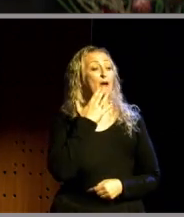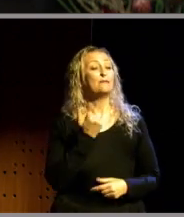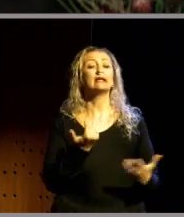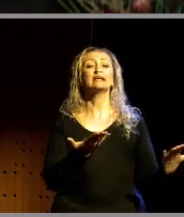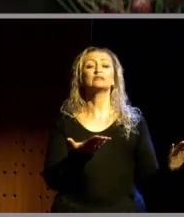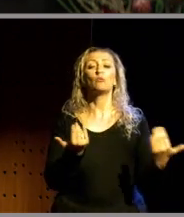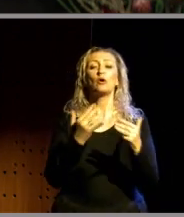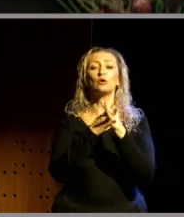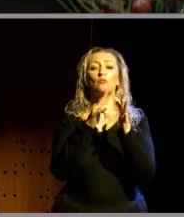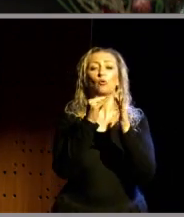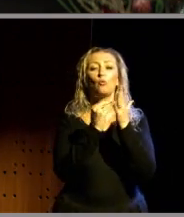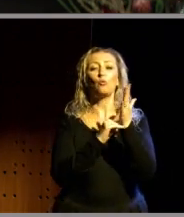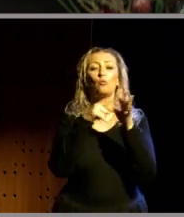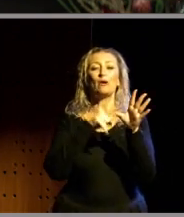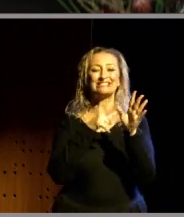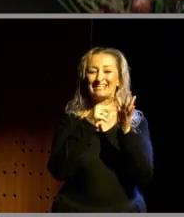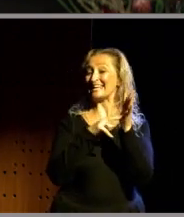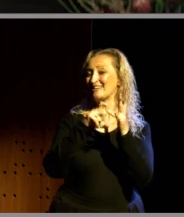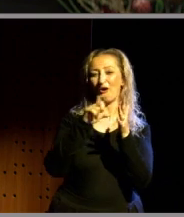Enoch to this remarkable group.